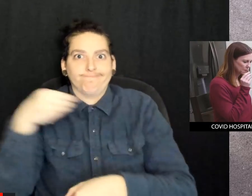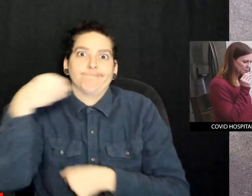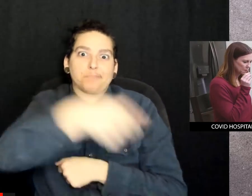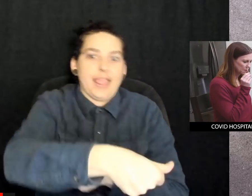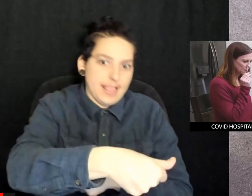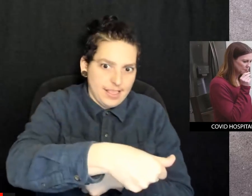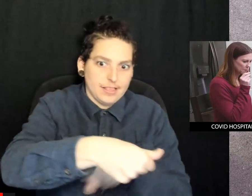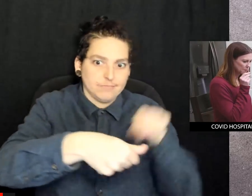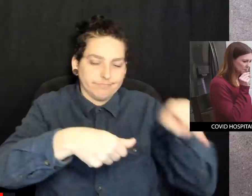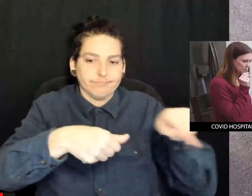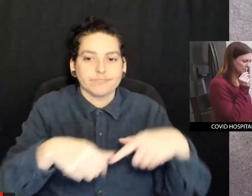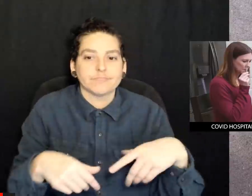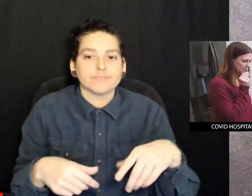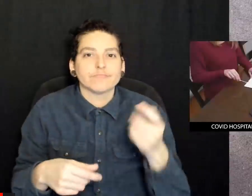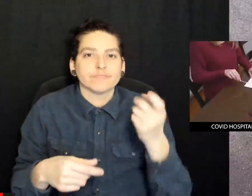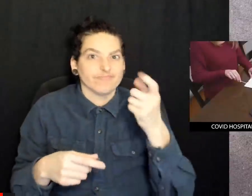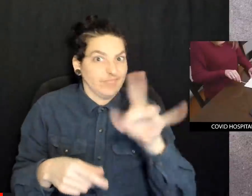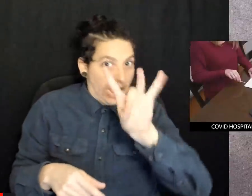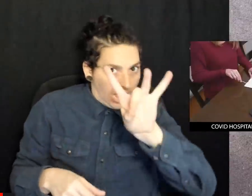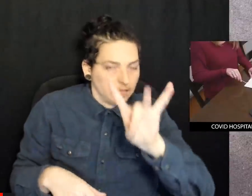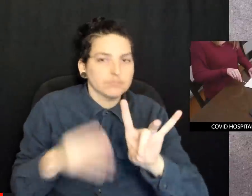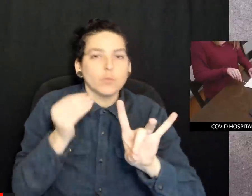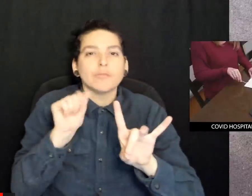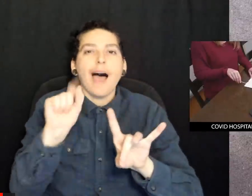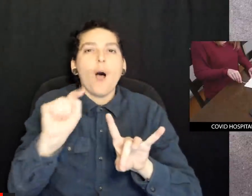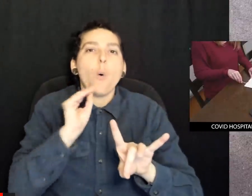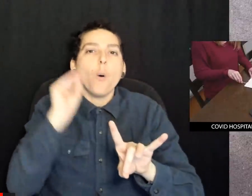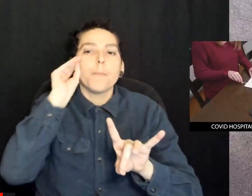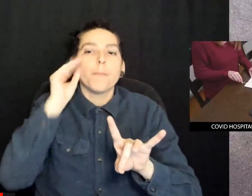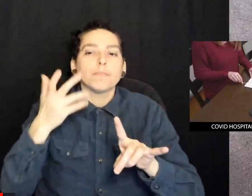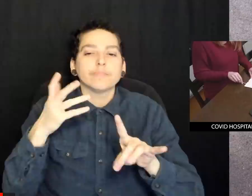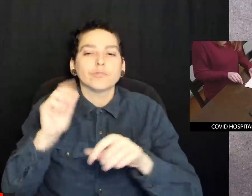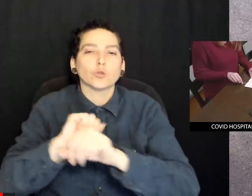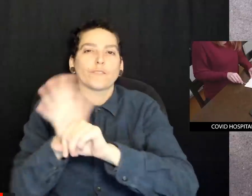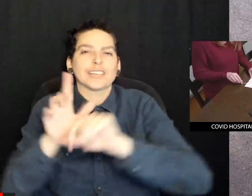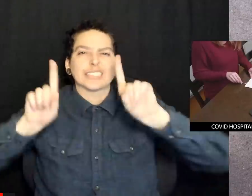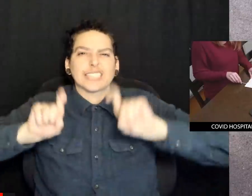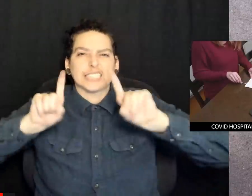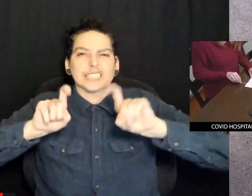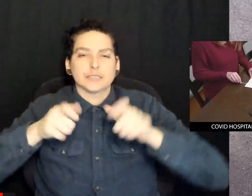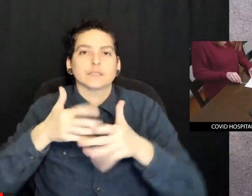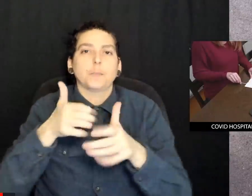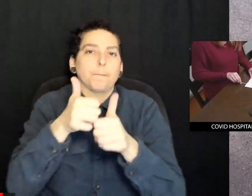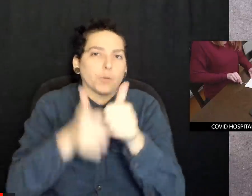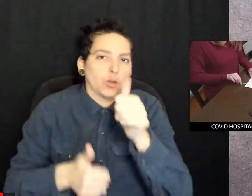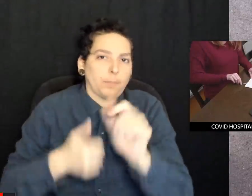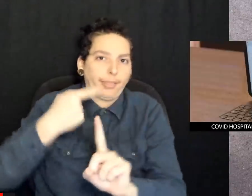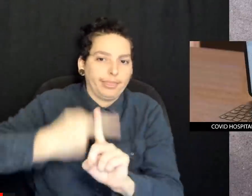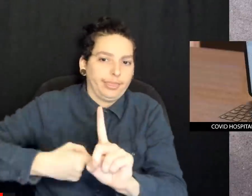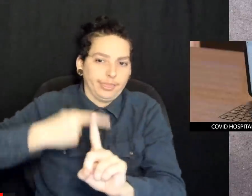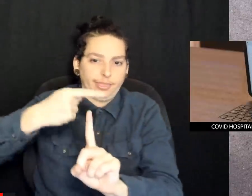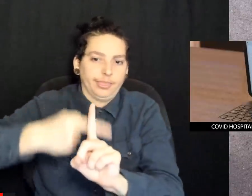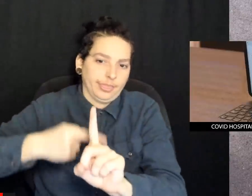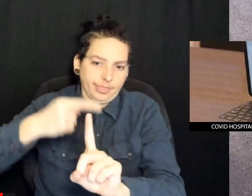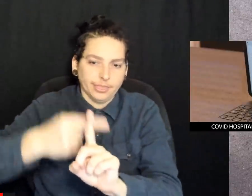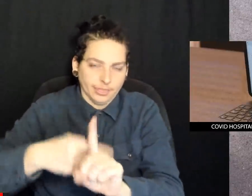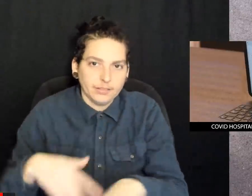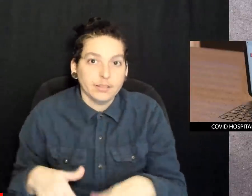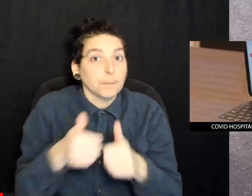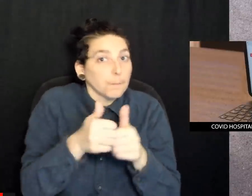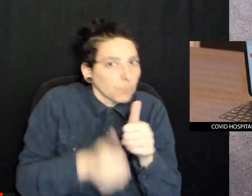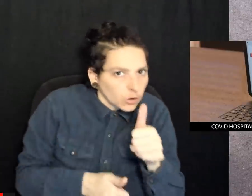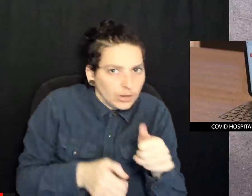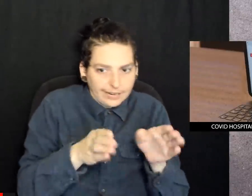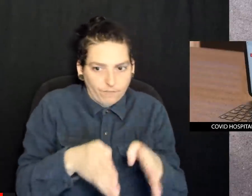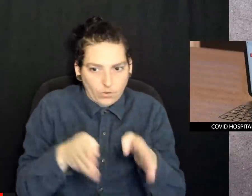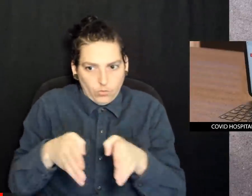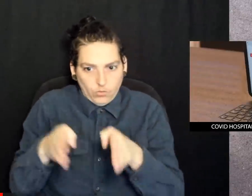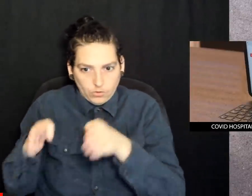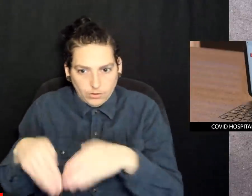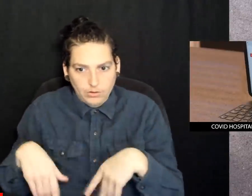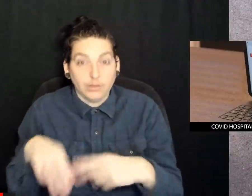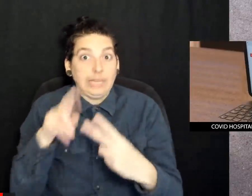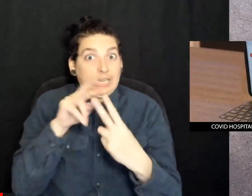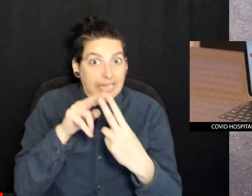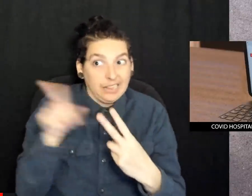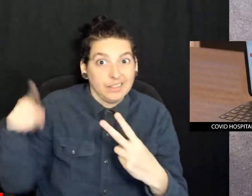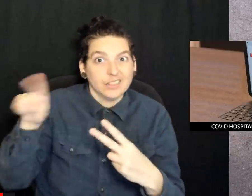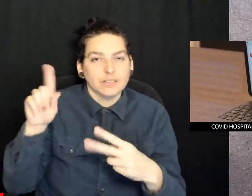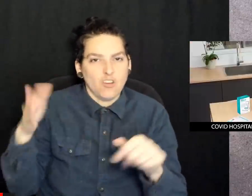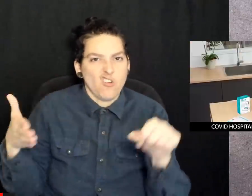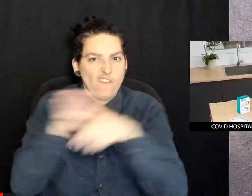will be required to pay for eight at home covid test per month per individual either